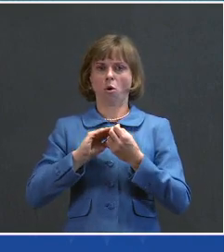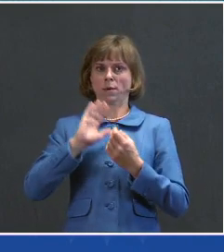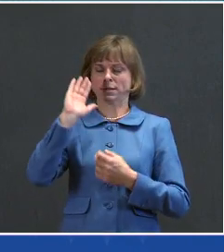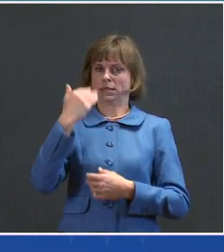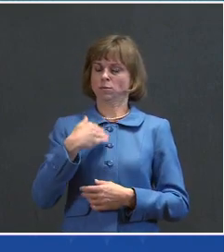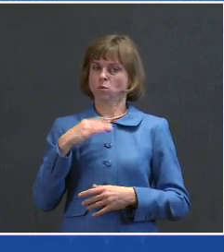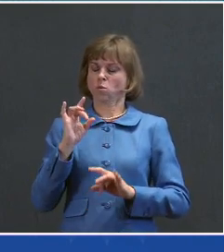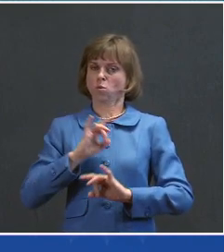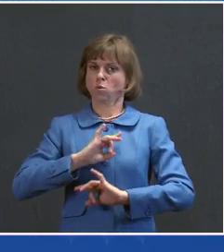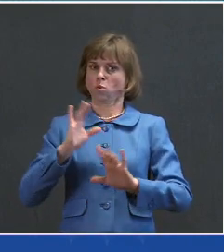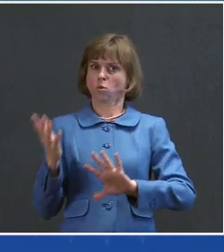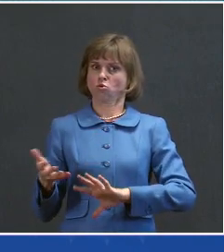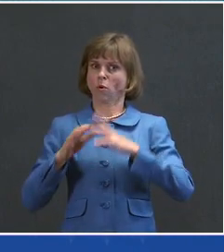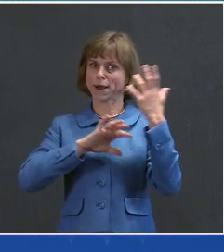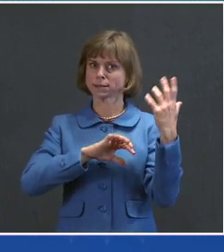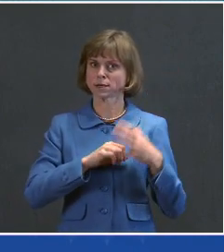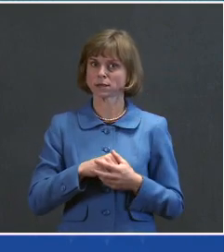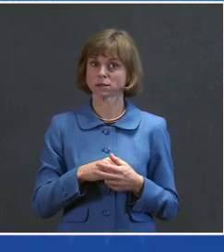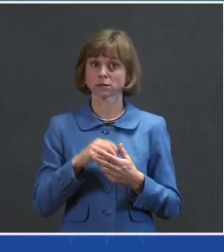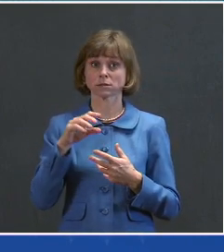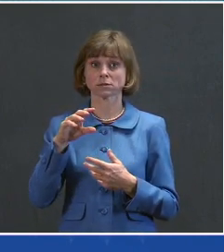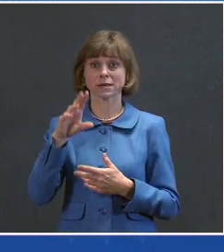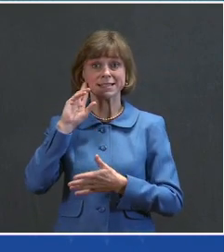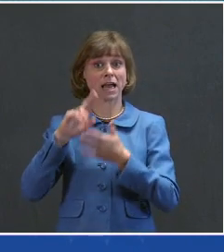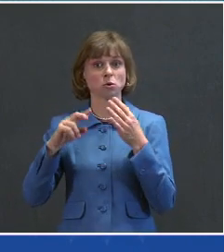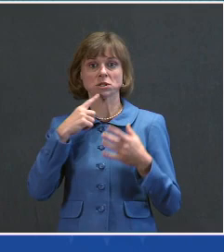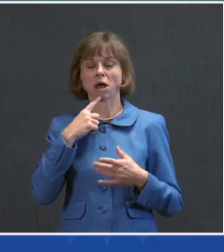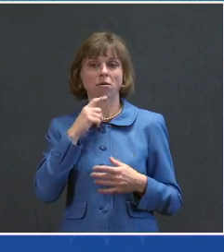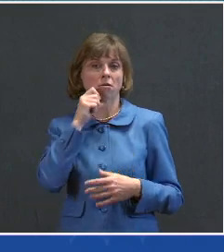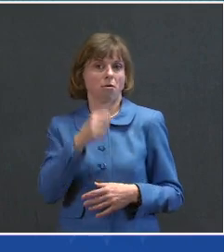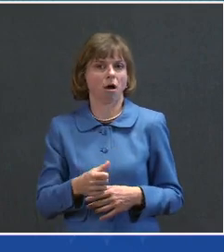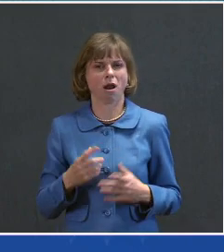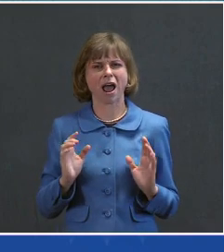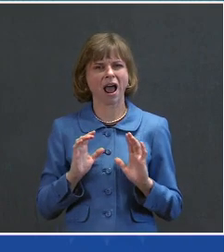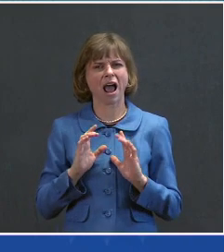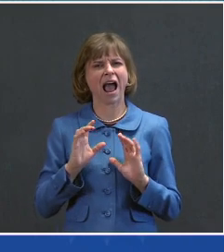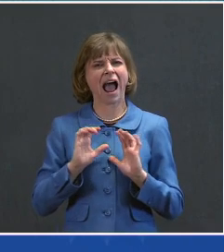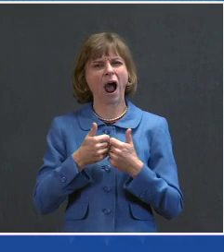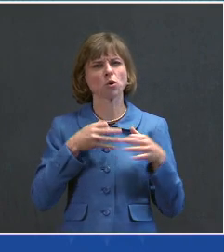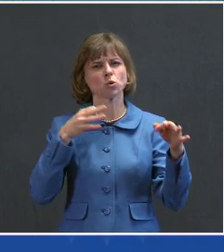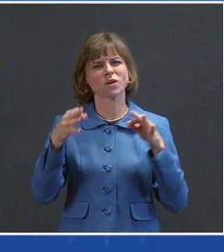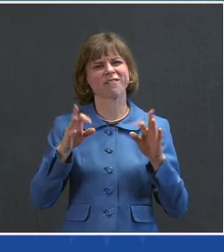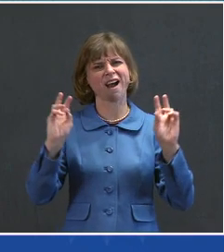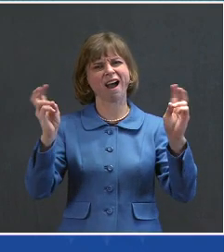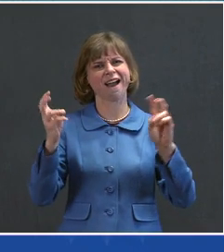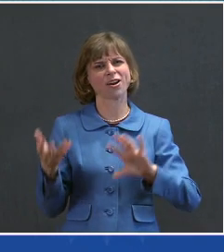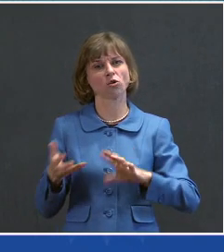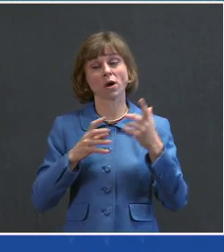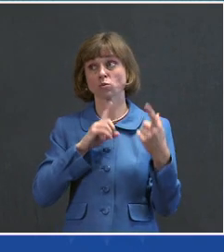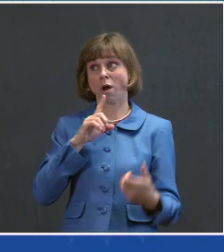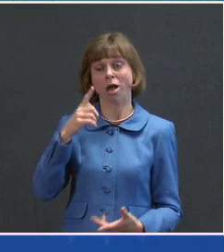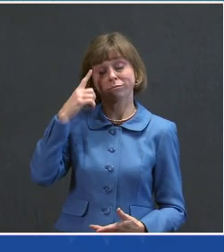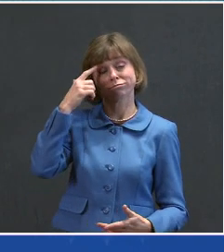The Secretary said it isn't. How would we define a crisis? Ms. Psaki: Well, I'll leave that to the Secretary of Homeland Security to define.